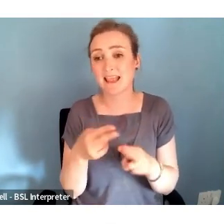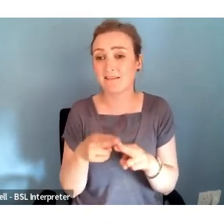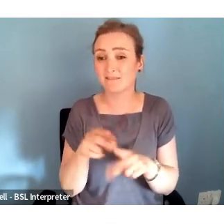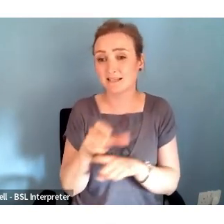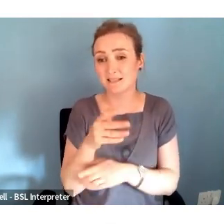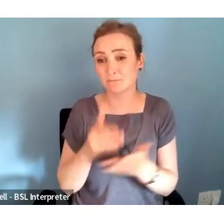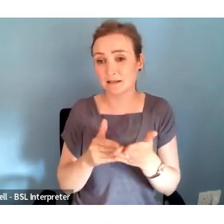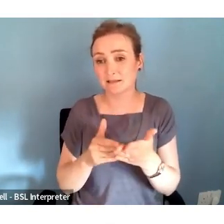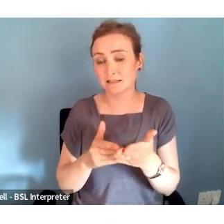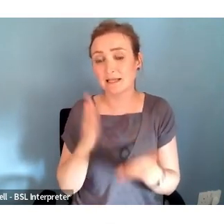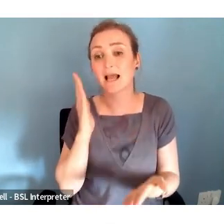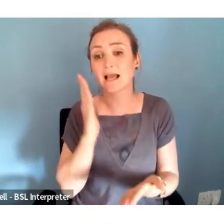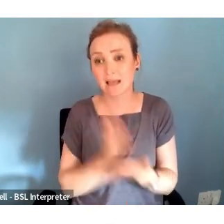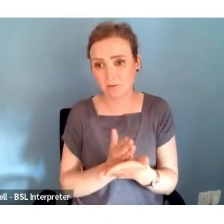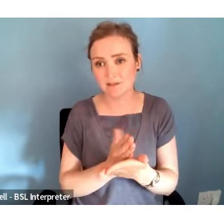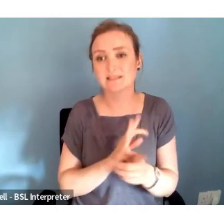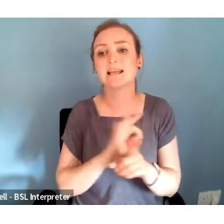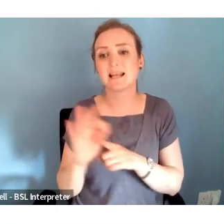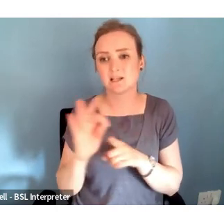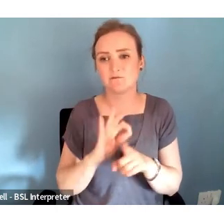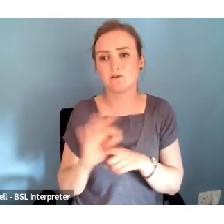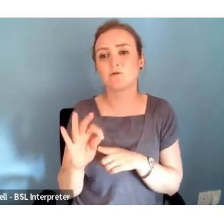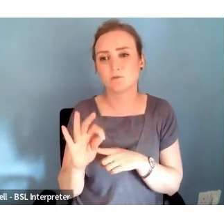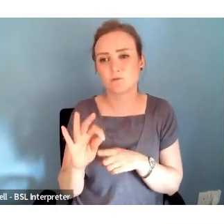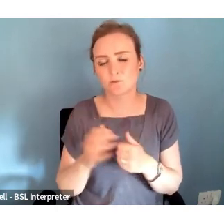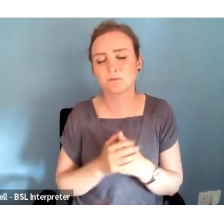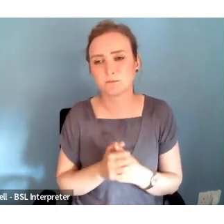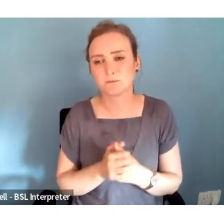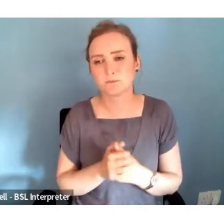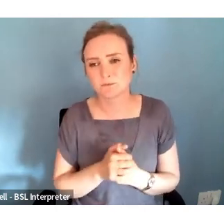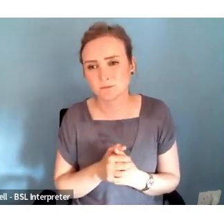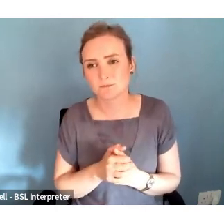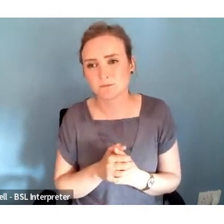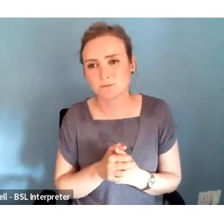scheme. Some places off short